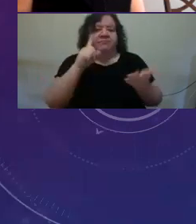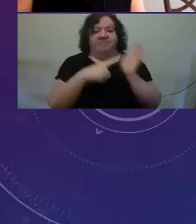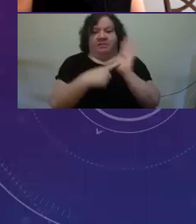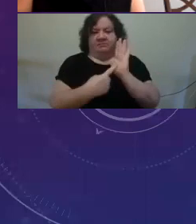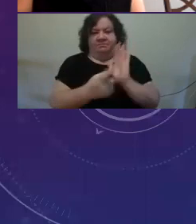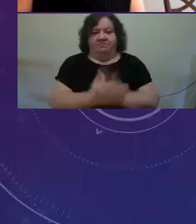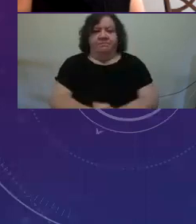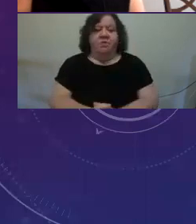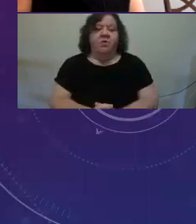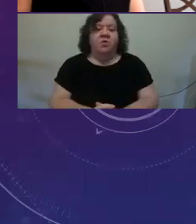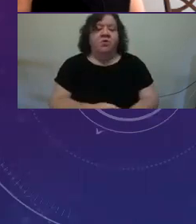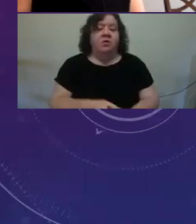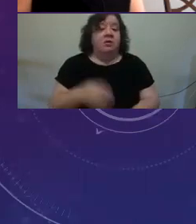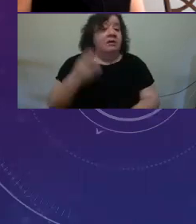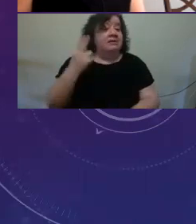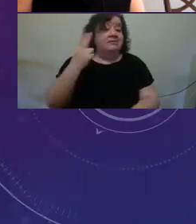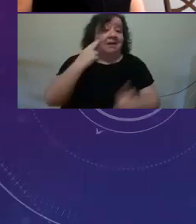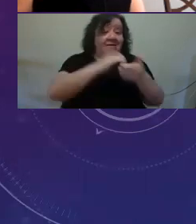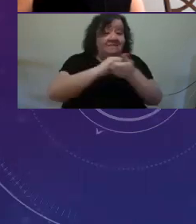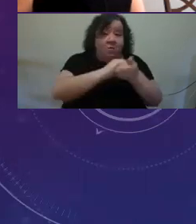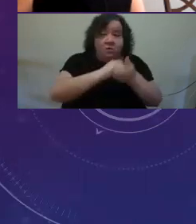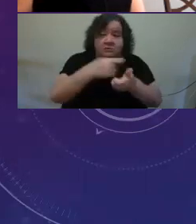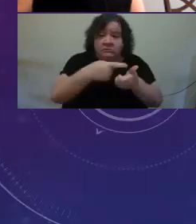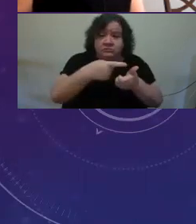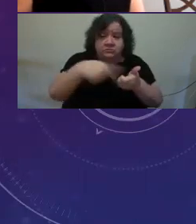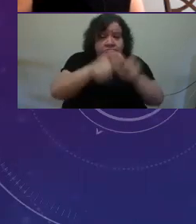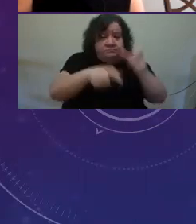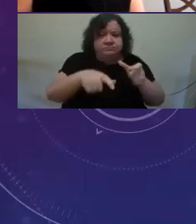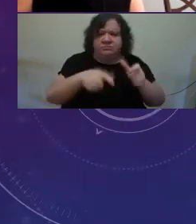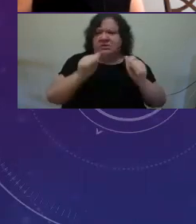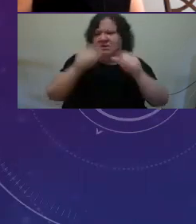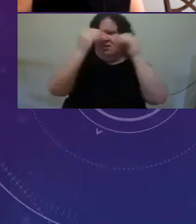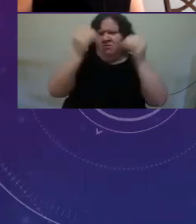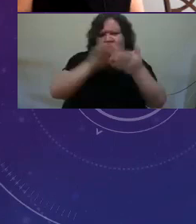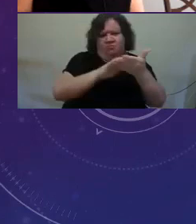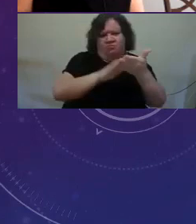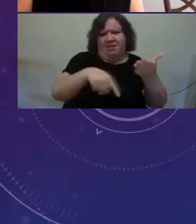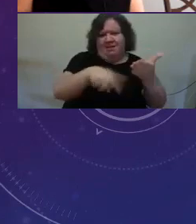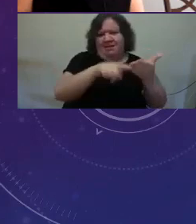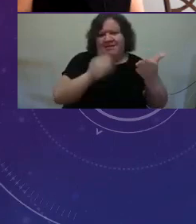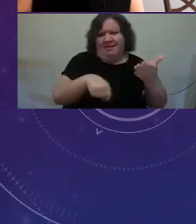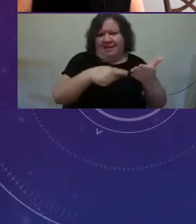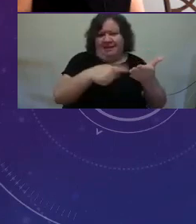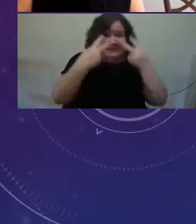who know sign language I'm lucky that I have one of the few interpreters in all